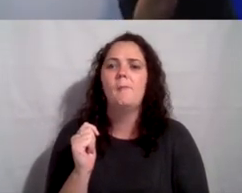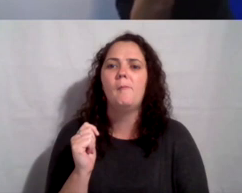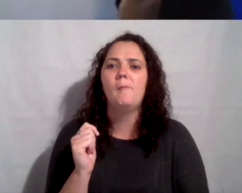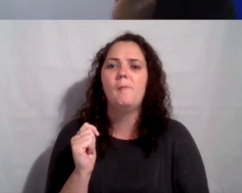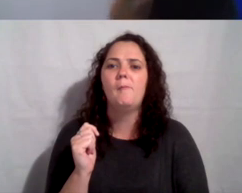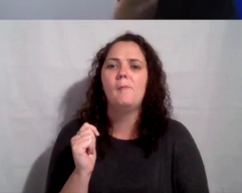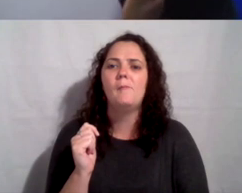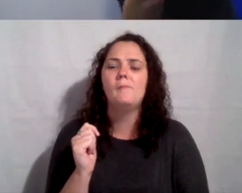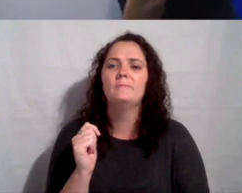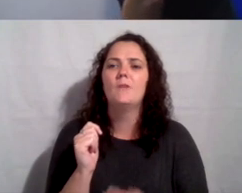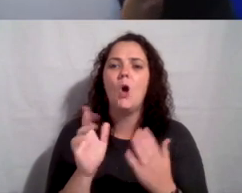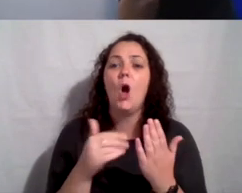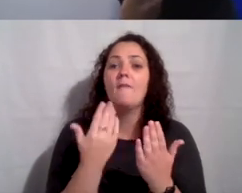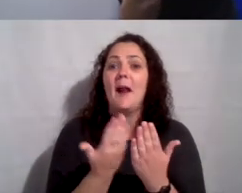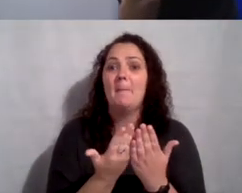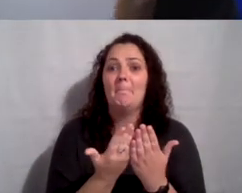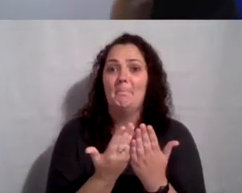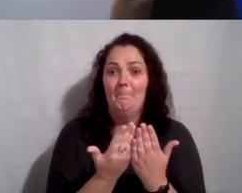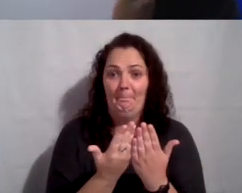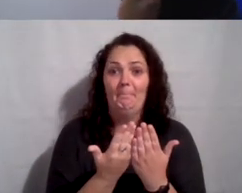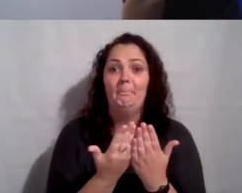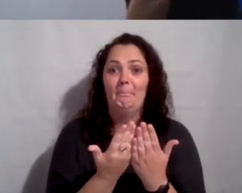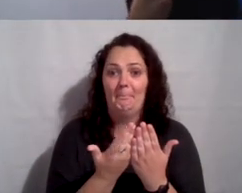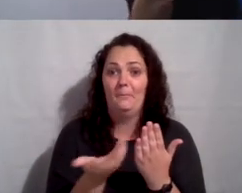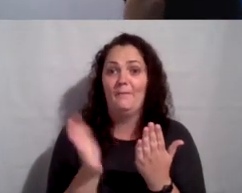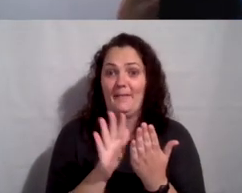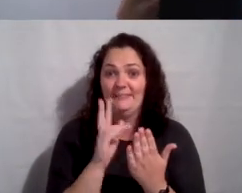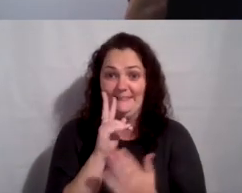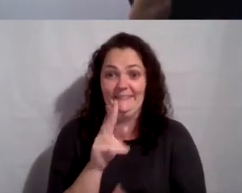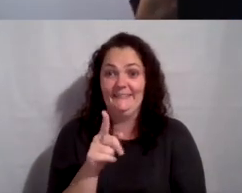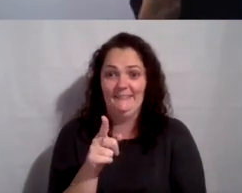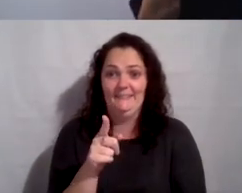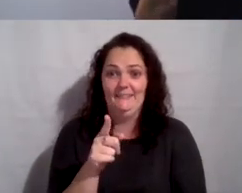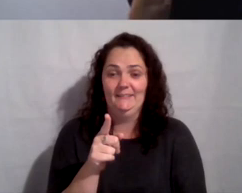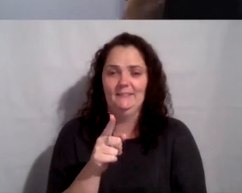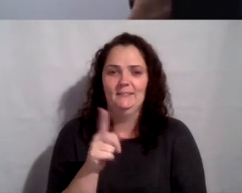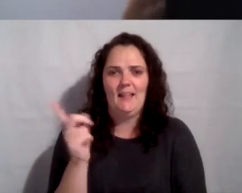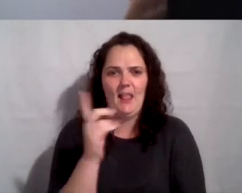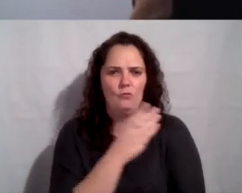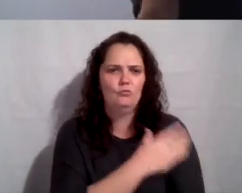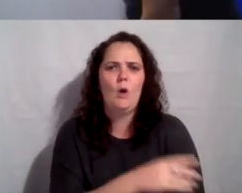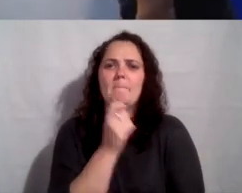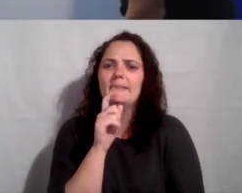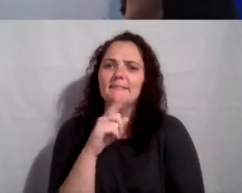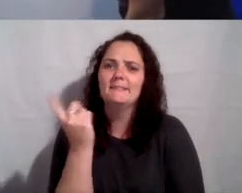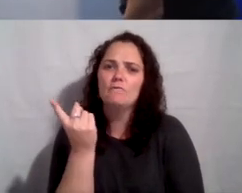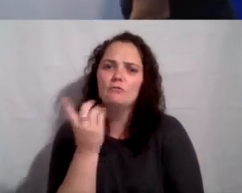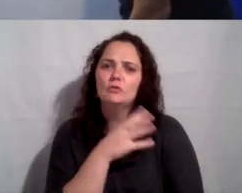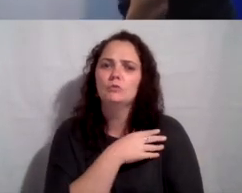then I'm just going to overlap that first drawing. Alright so now Atticus's head is there, shoulders are coming down now his arm is